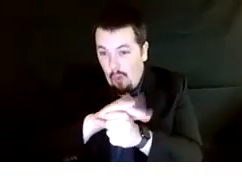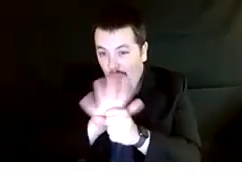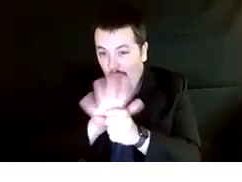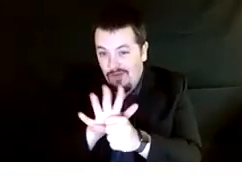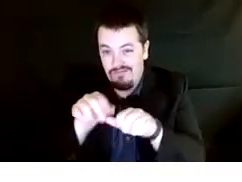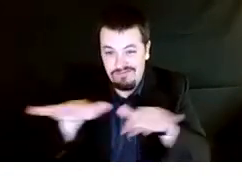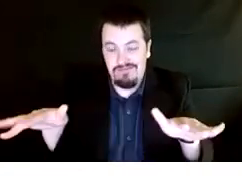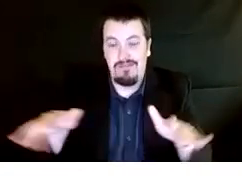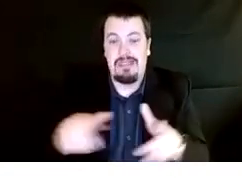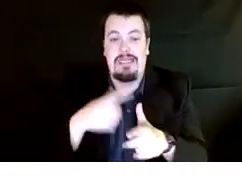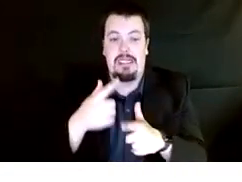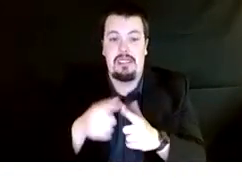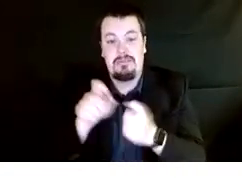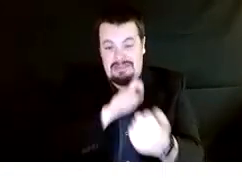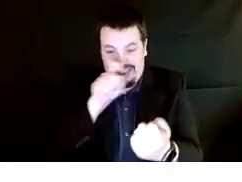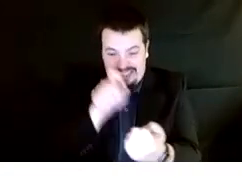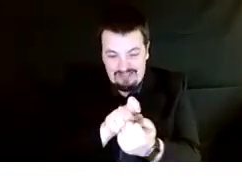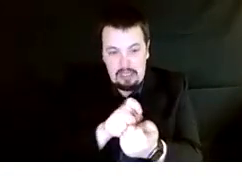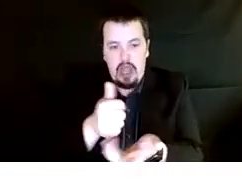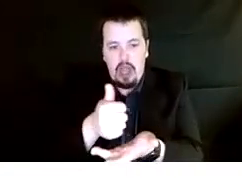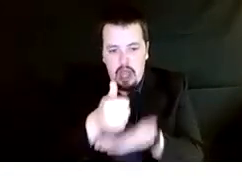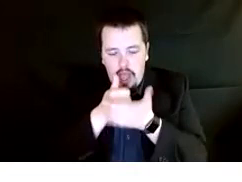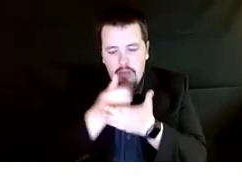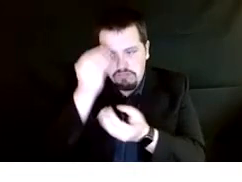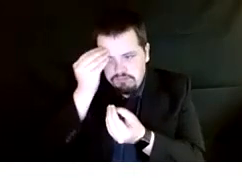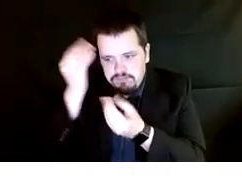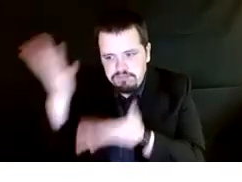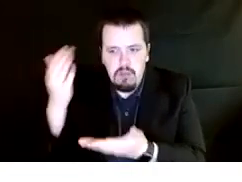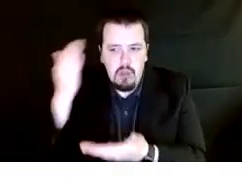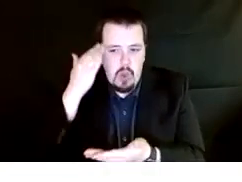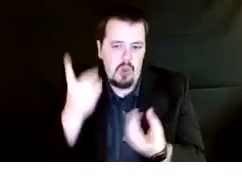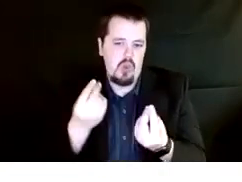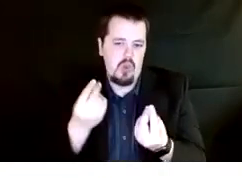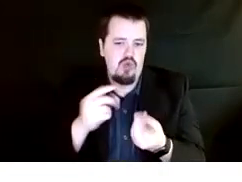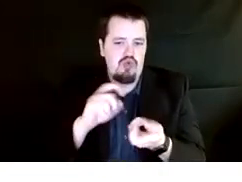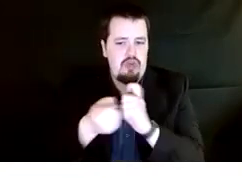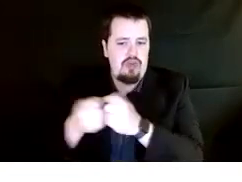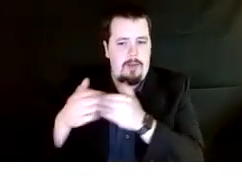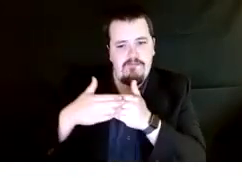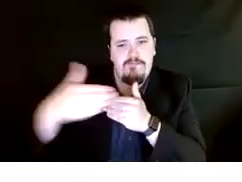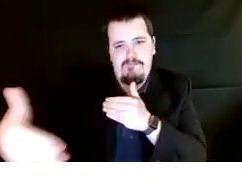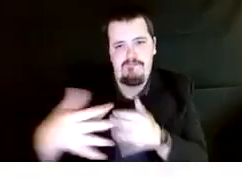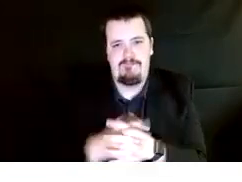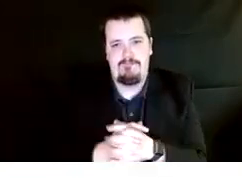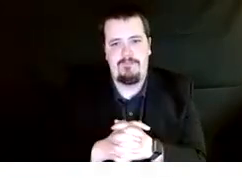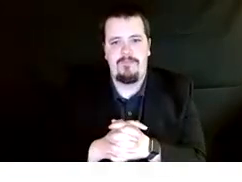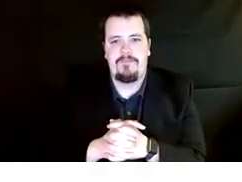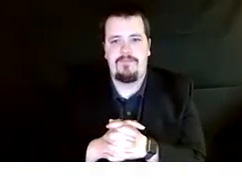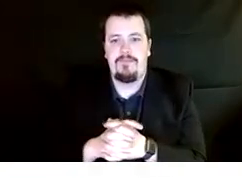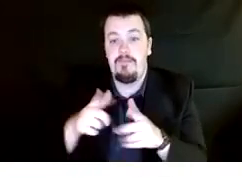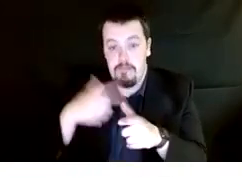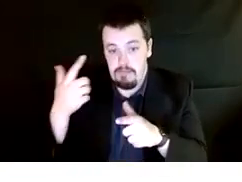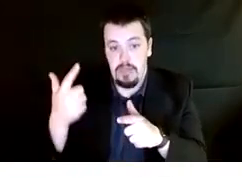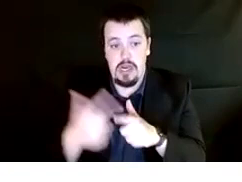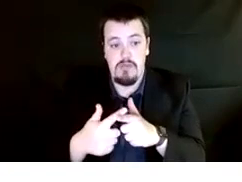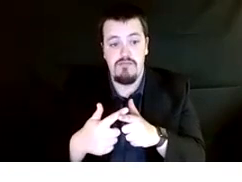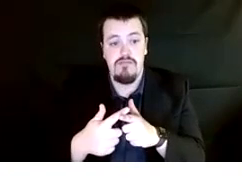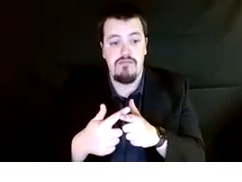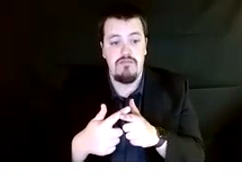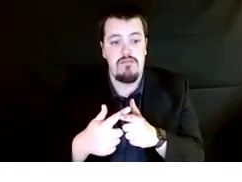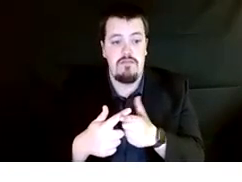specifics really helped to inform what needed to change and then we learned that there's some